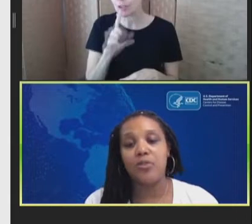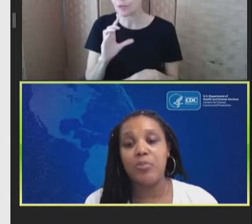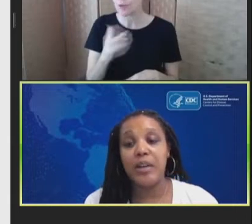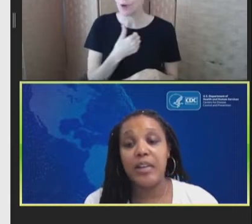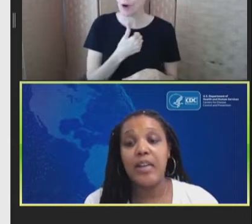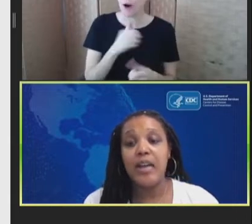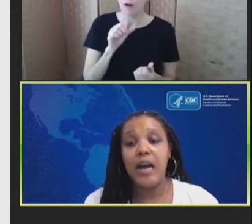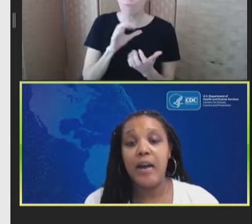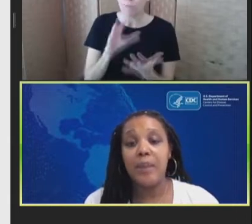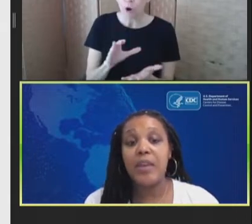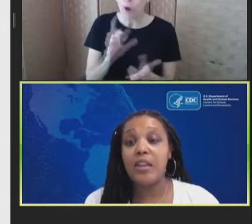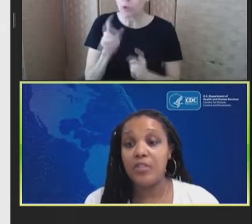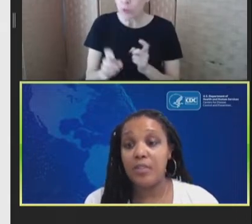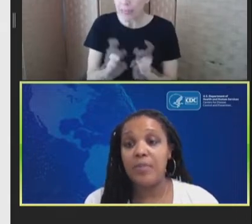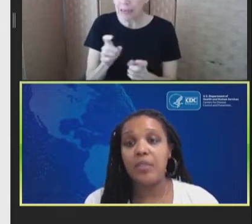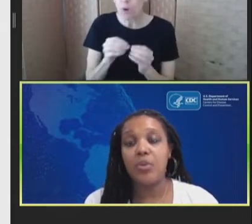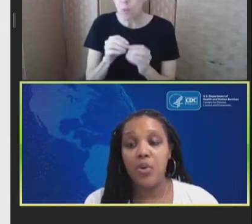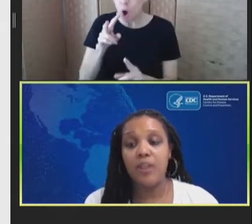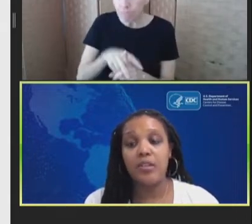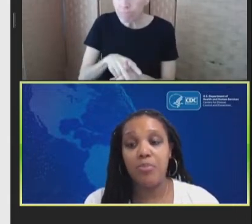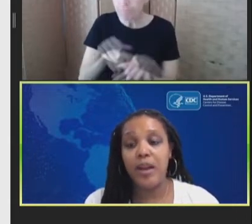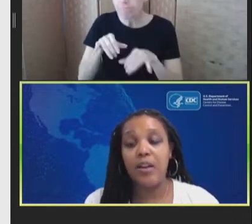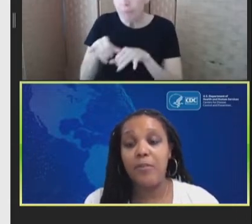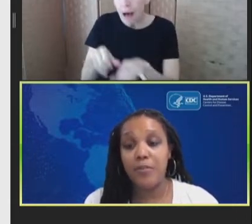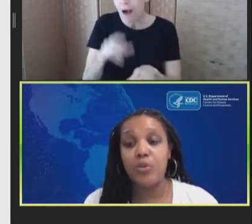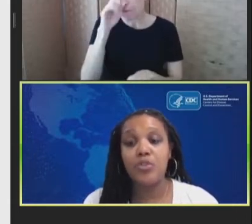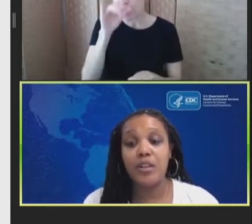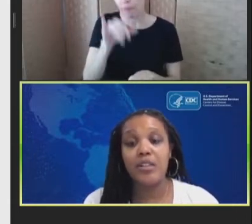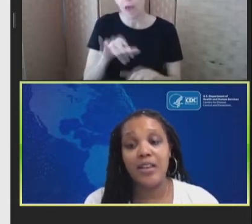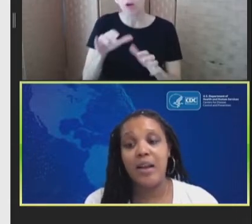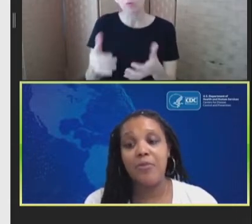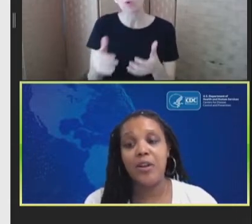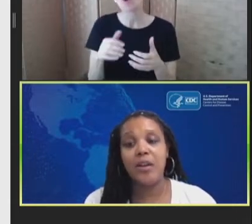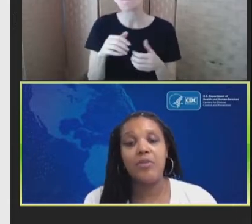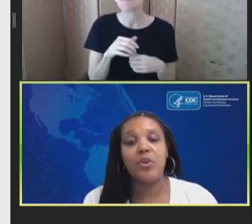that group. But it is something that we wanted to point out of note during the timeframe that